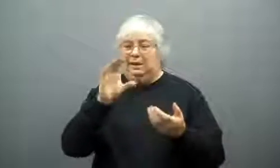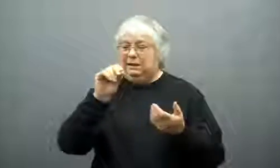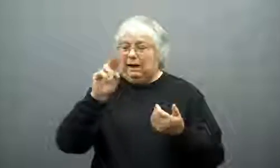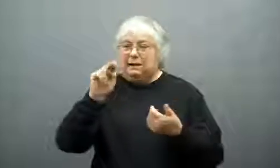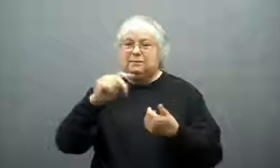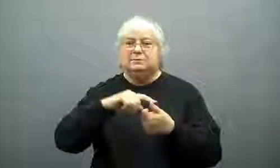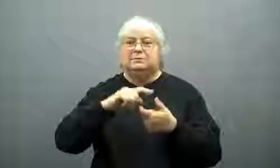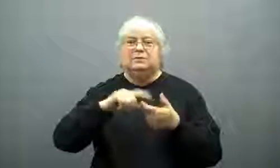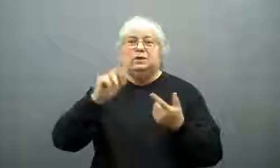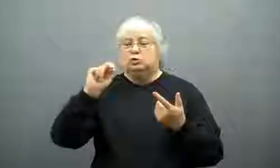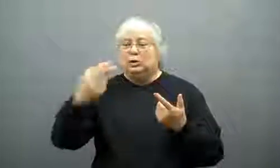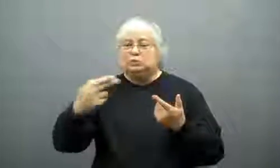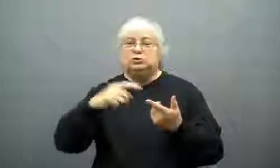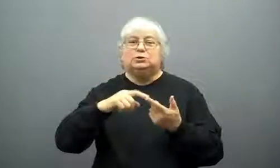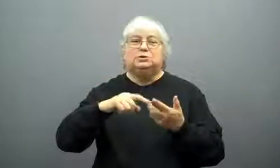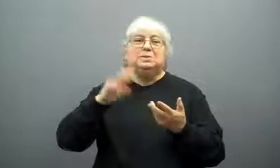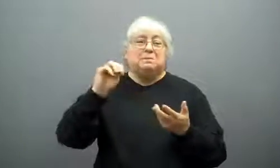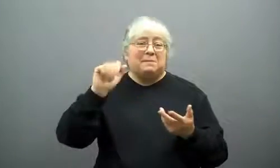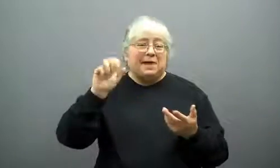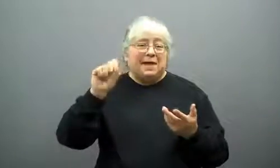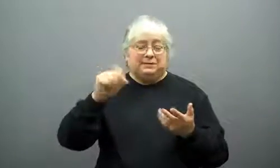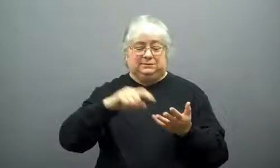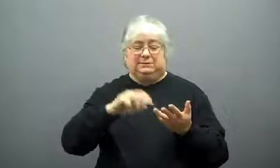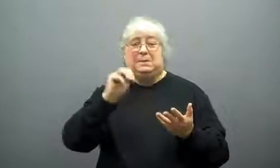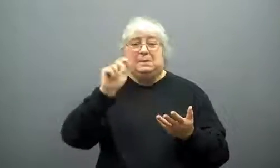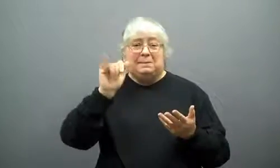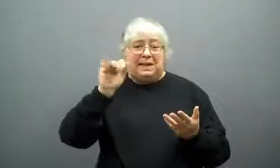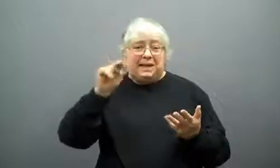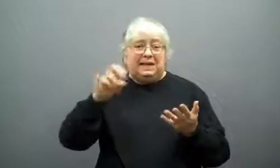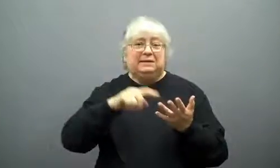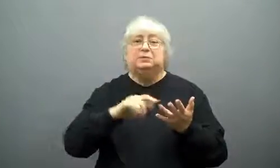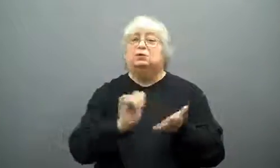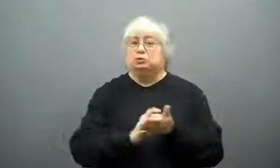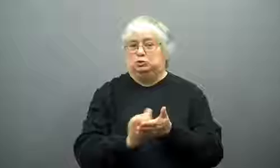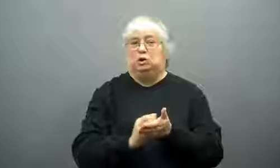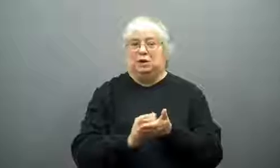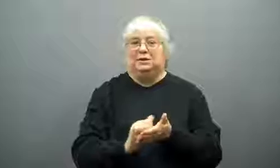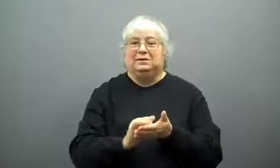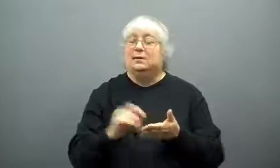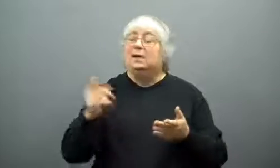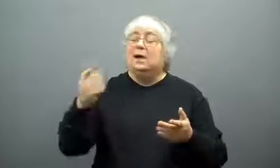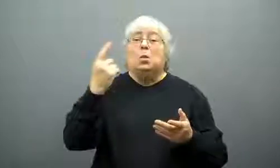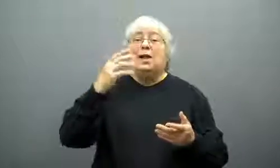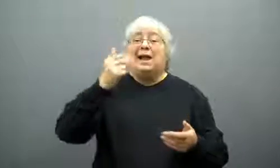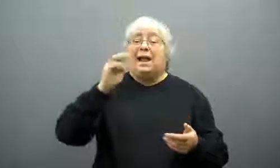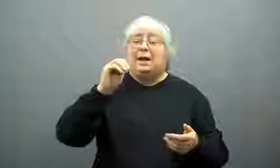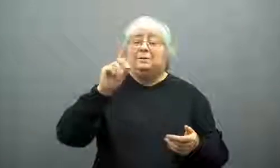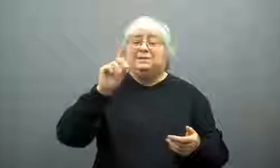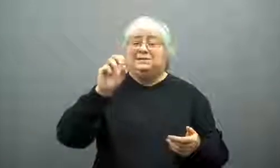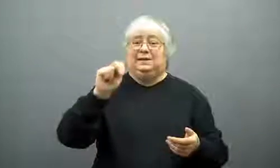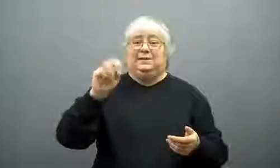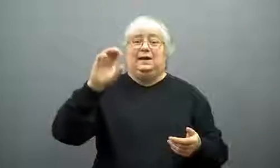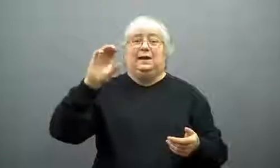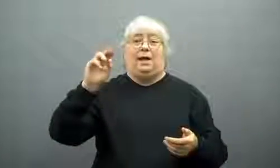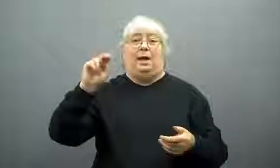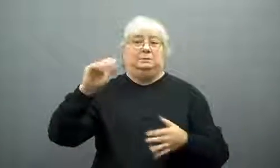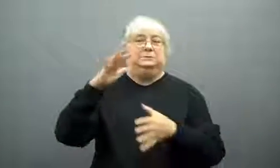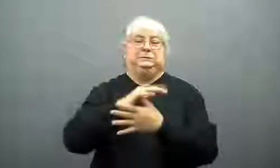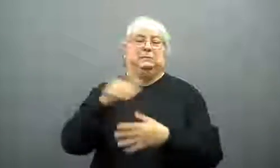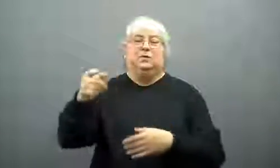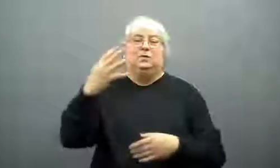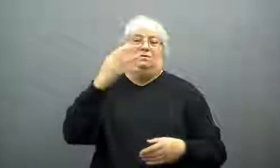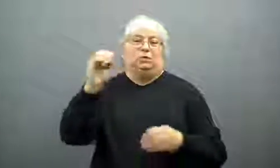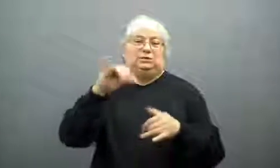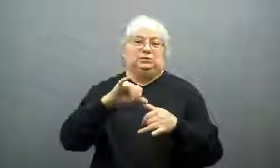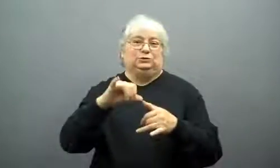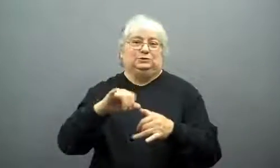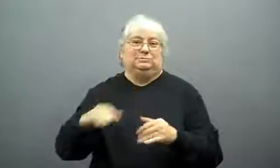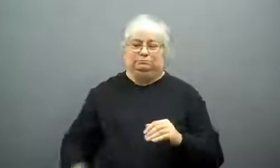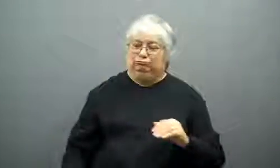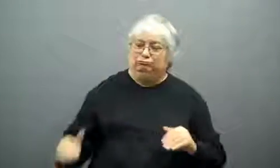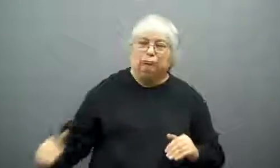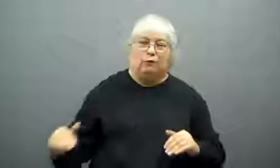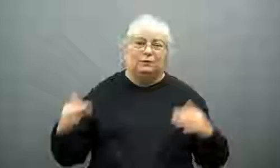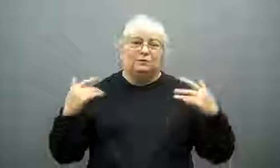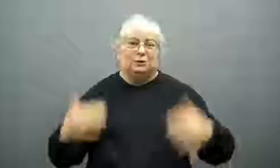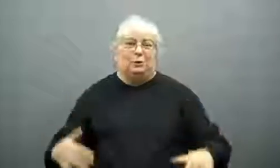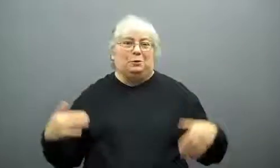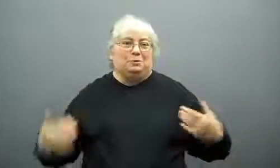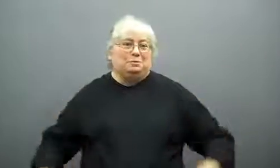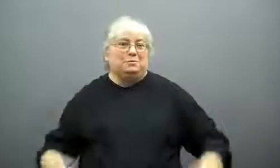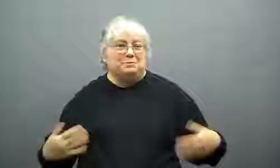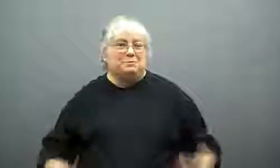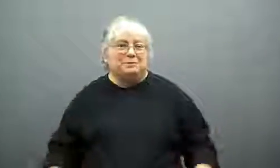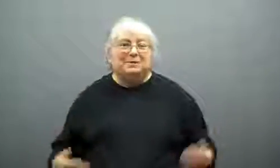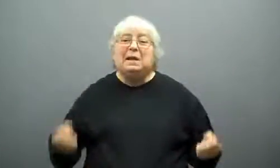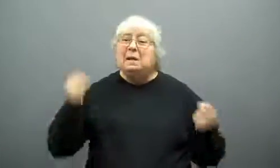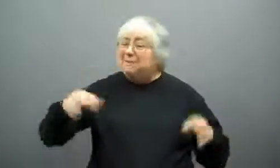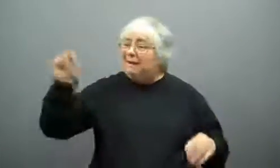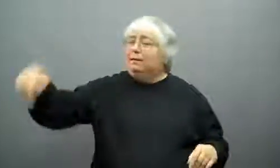They were Connecticut, New Hampshire, Massachusetts, Maine and New York.